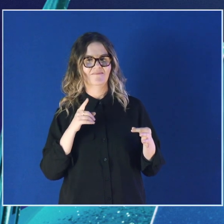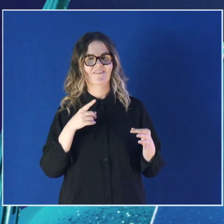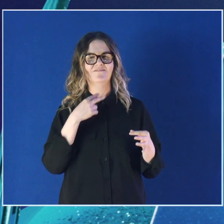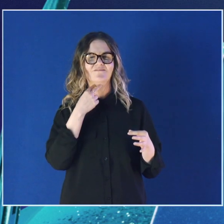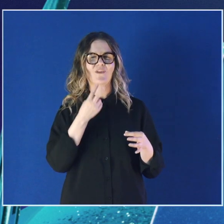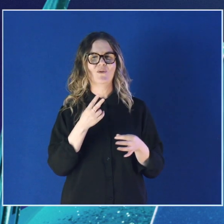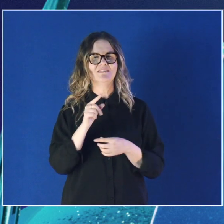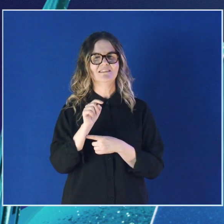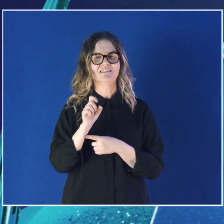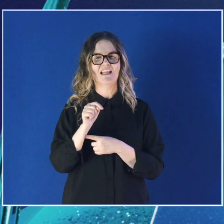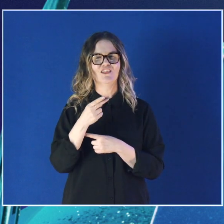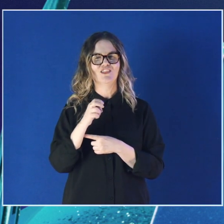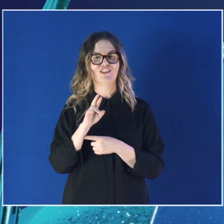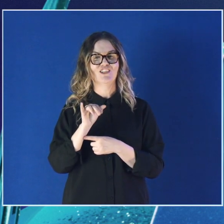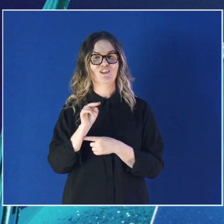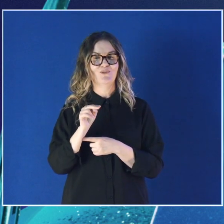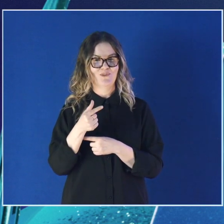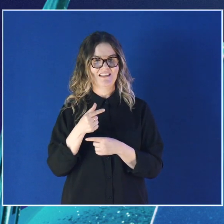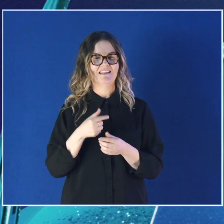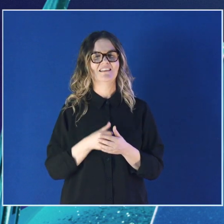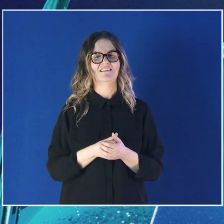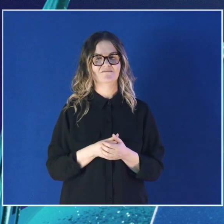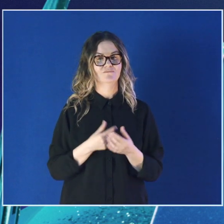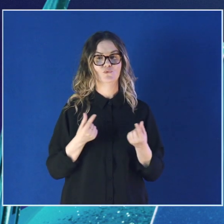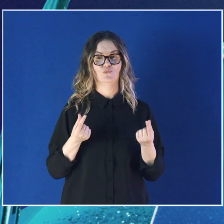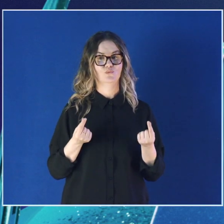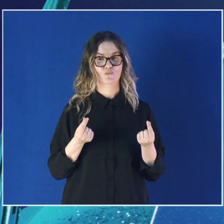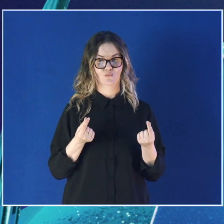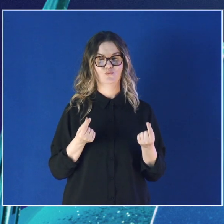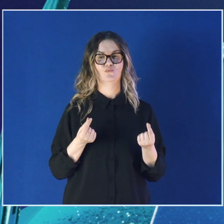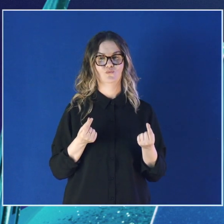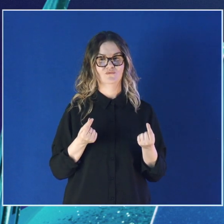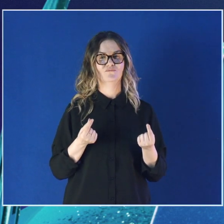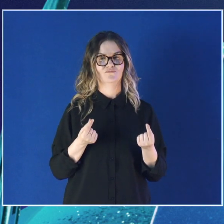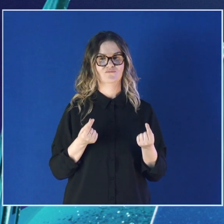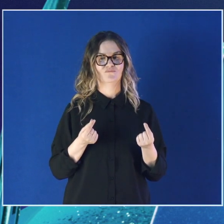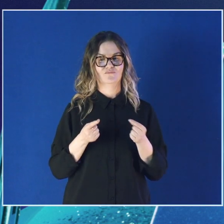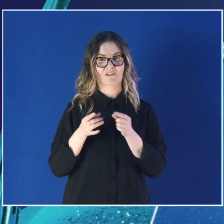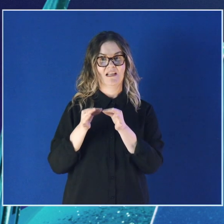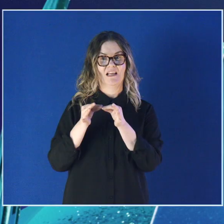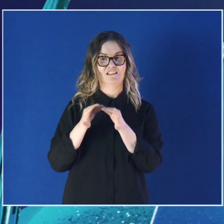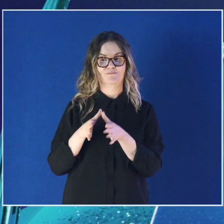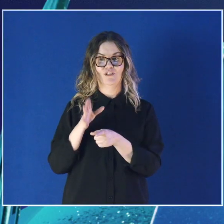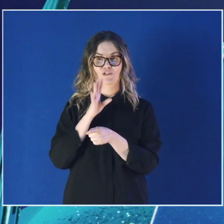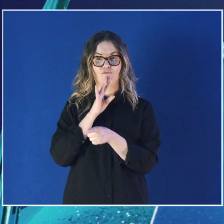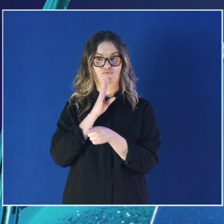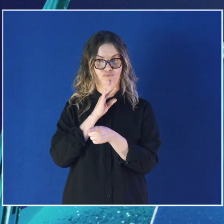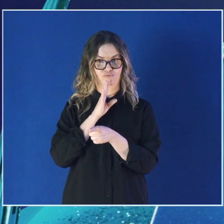that they have appropriate attributions in transcript and captions. Toby, what do you think of it?